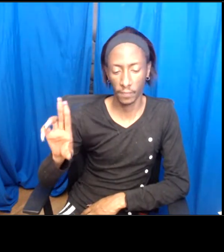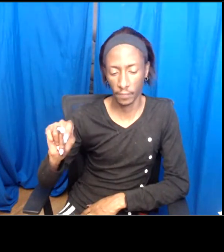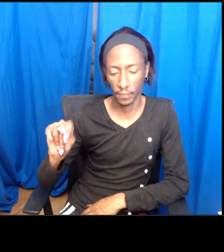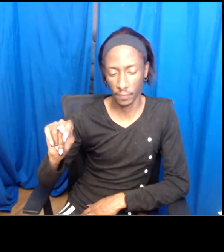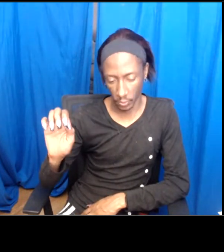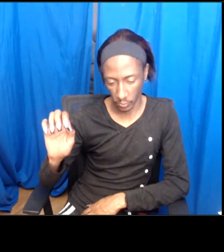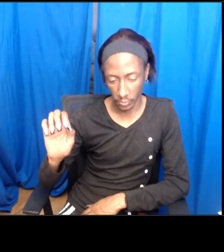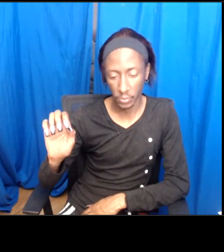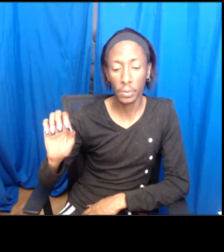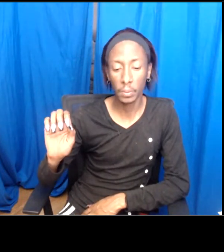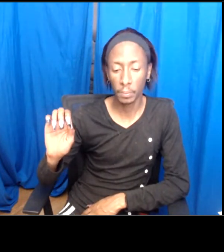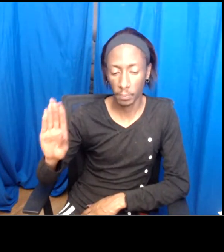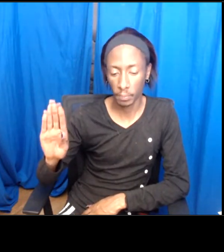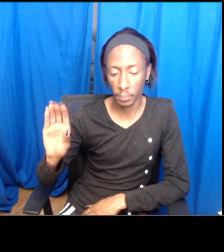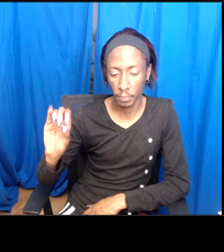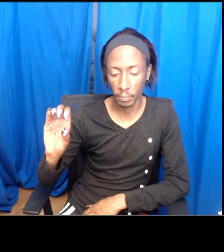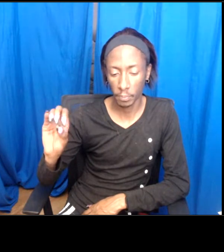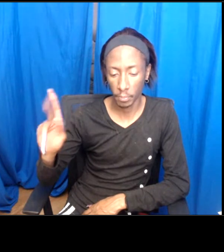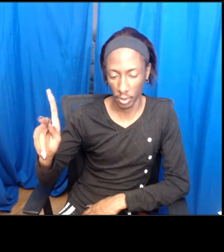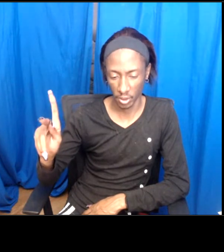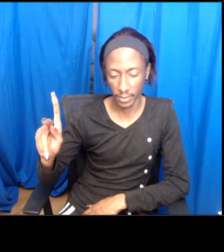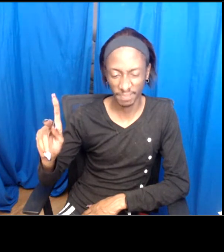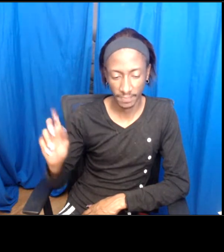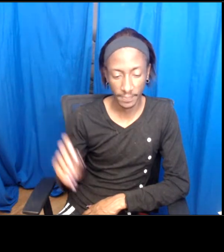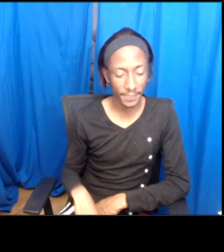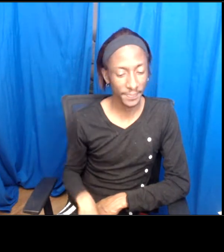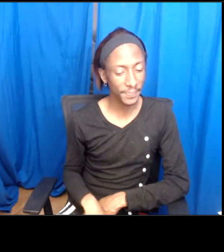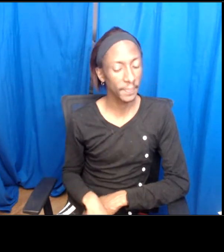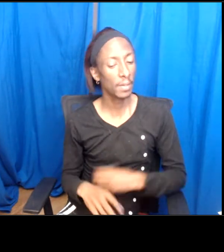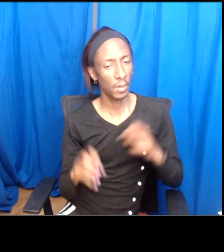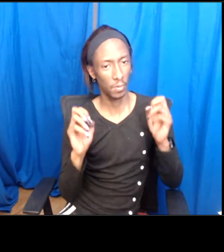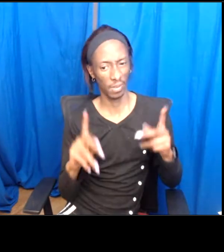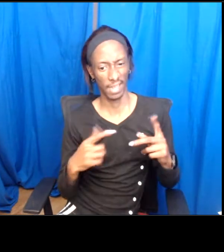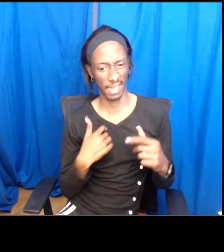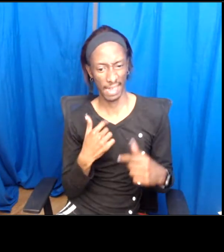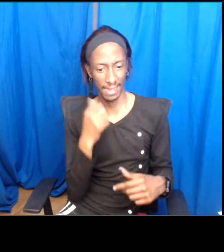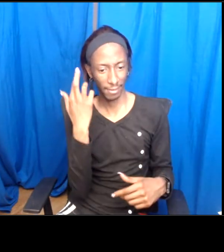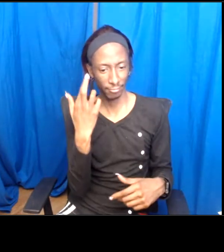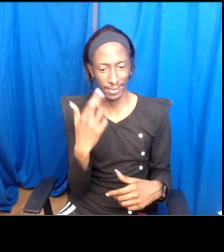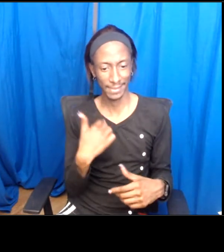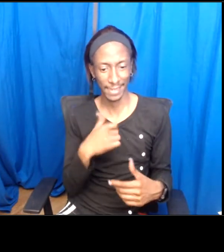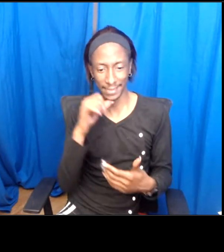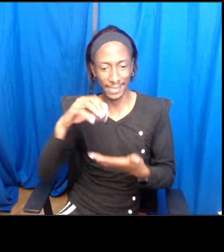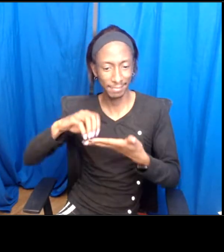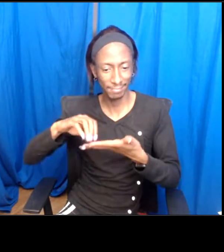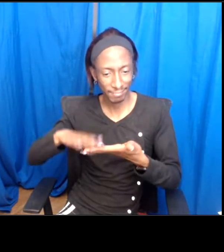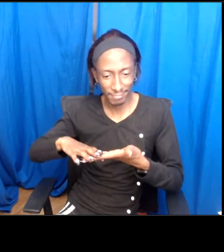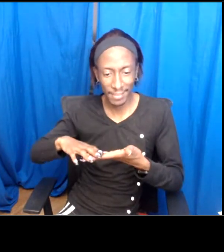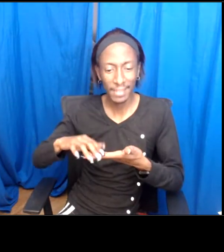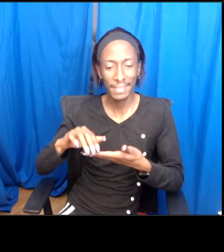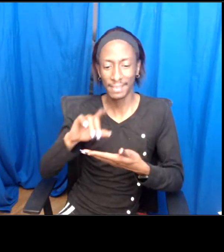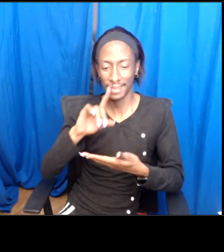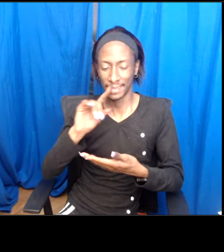Great, all right, I've got it. And I will put those. I realized I didn't put the seabird resources and I'll put this in the chat box as well.